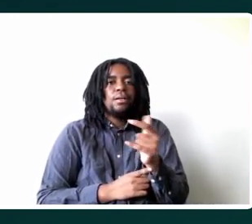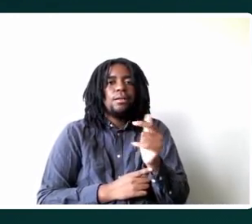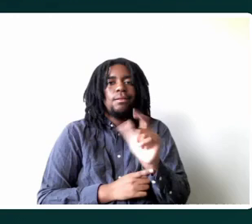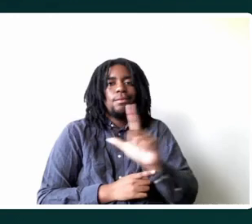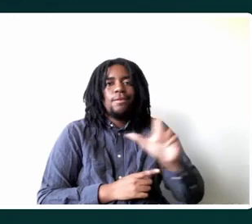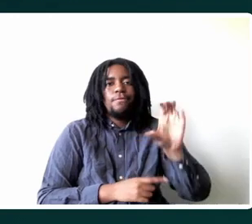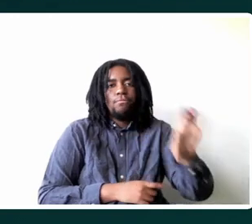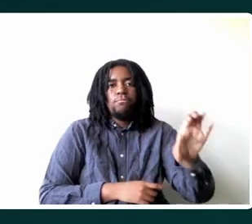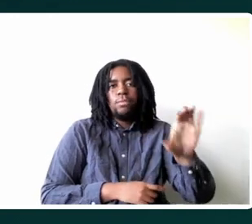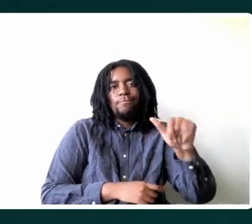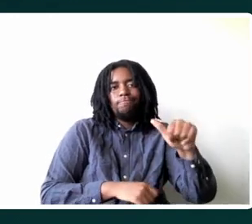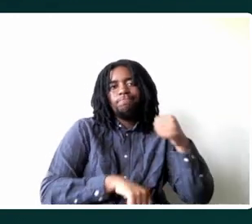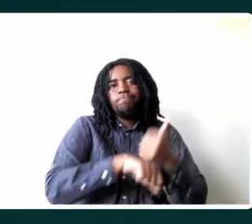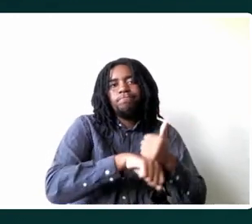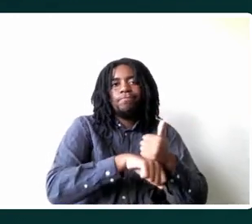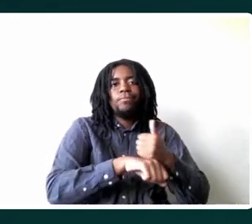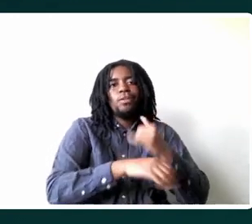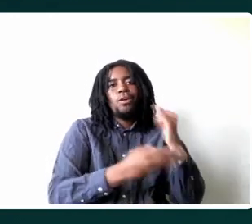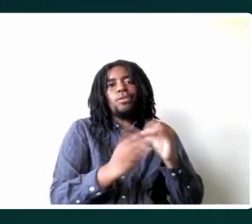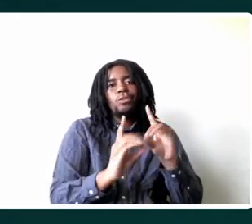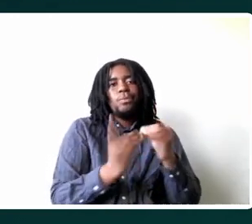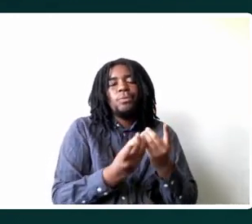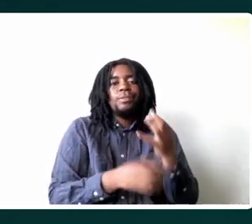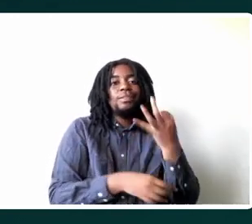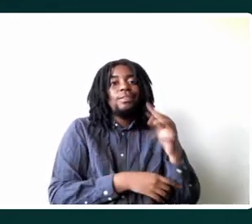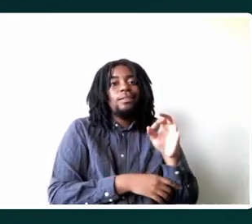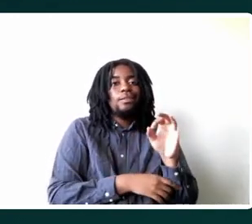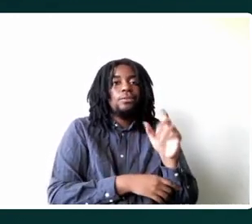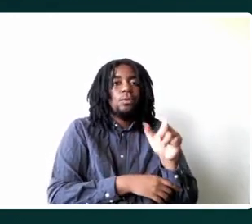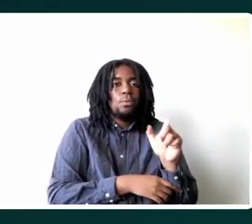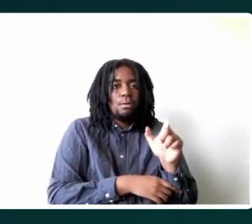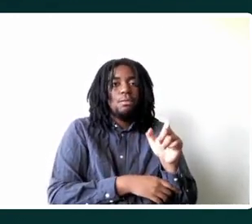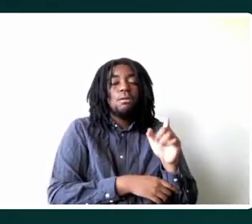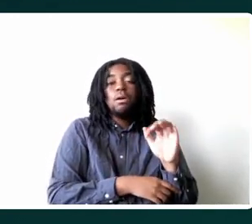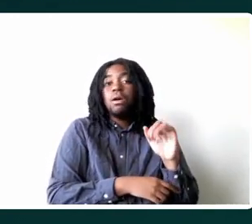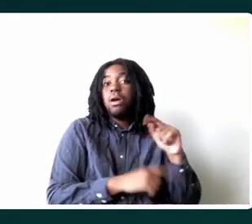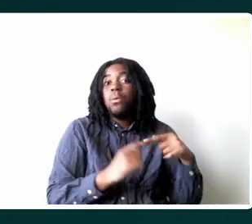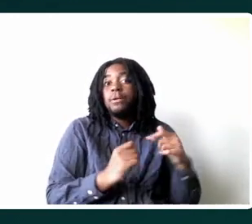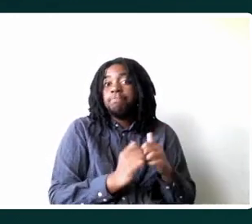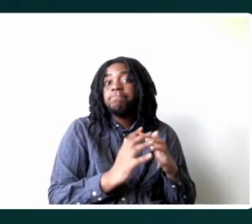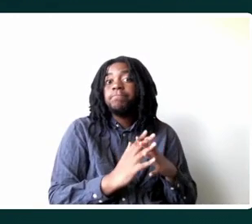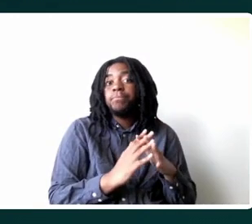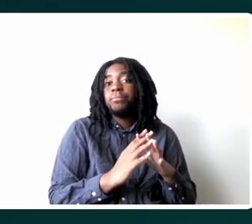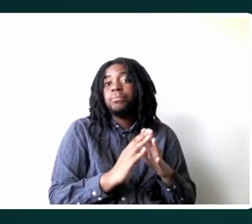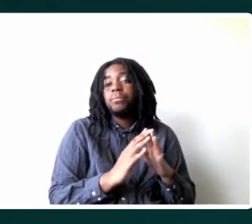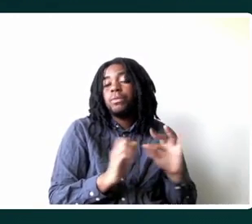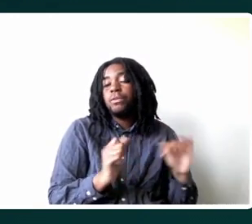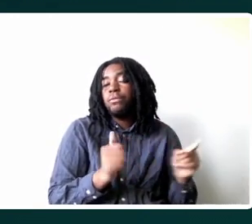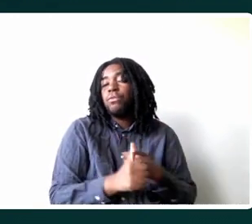Department in 1921. And when he did, it became the first Art Department at any historically